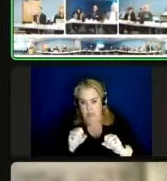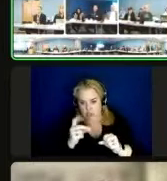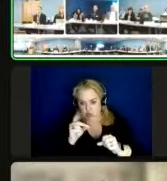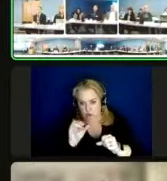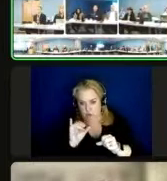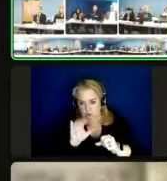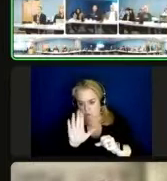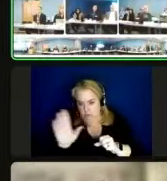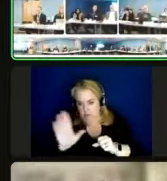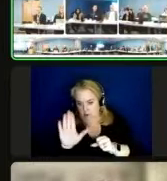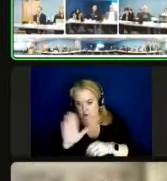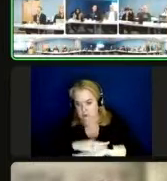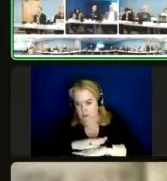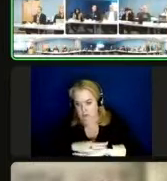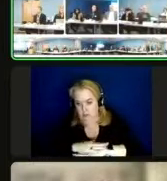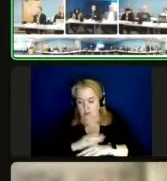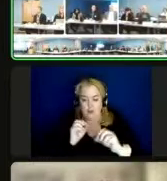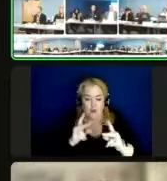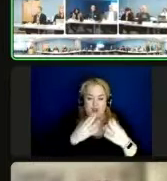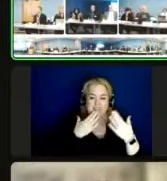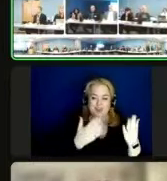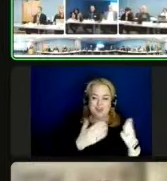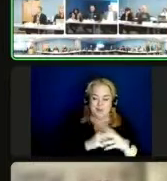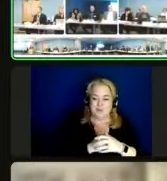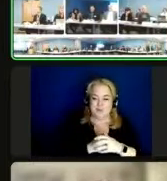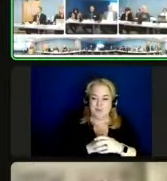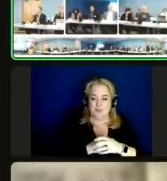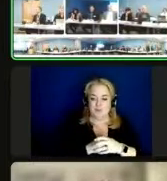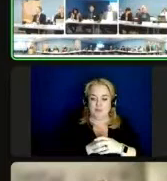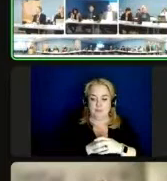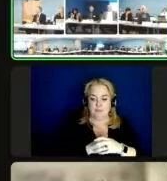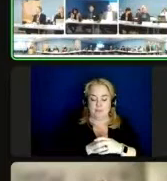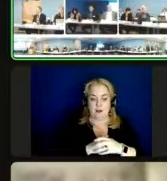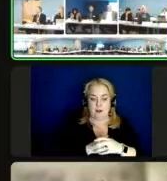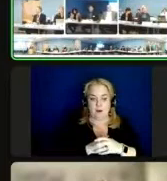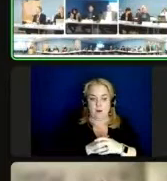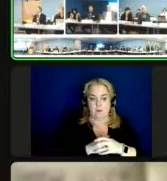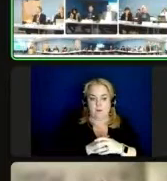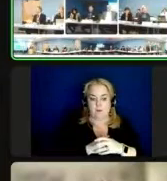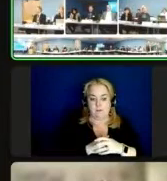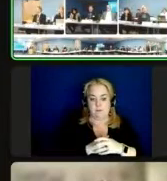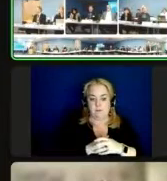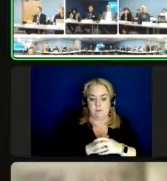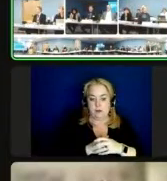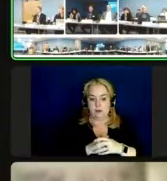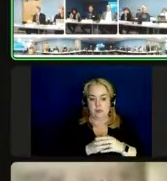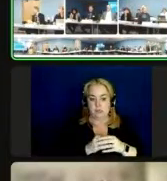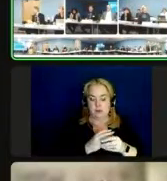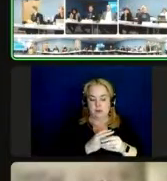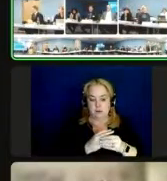APPROXIMATELY BY THE YEAR 2030? I DON'T UNOFFICIAL LOOKING GOOD